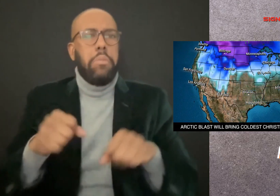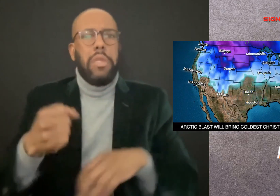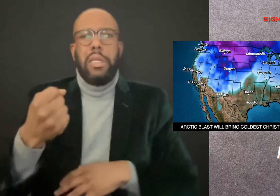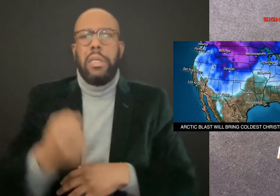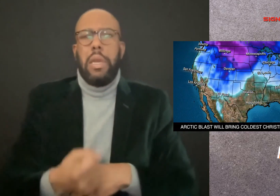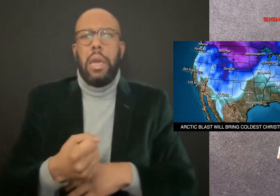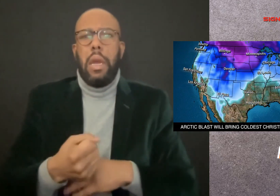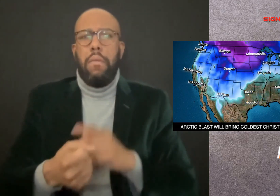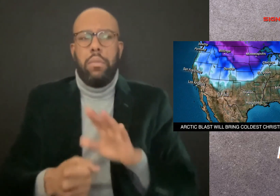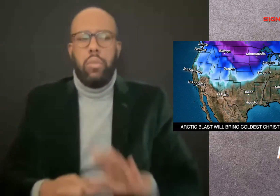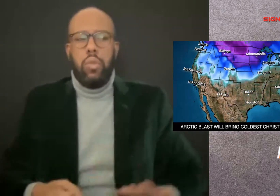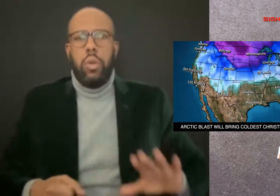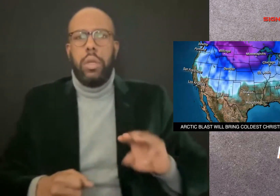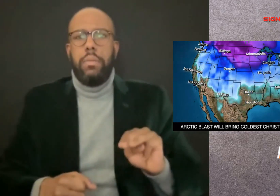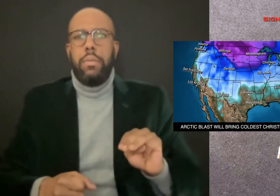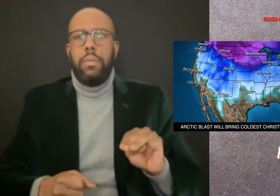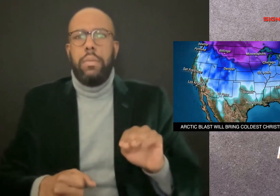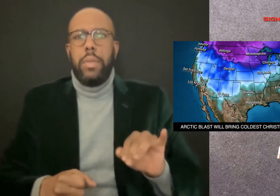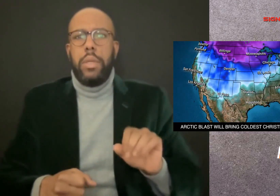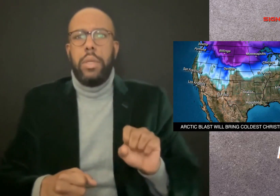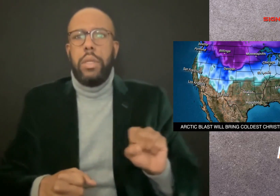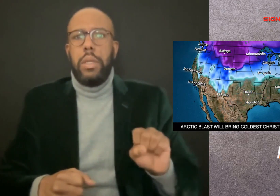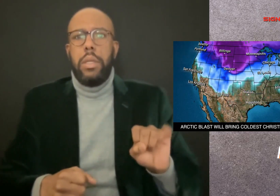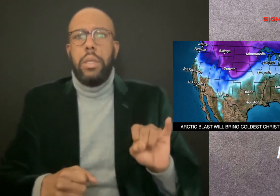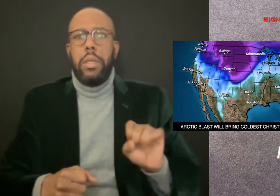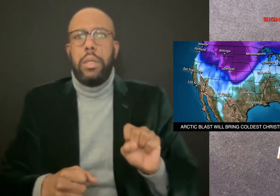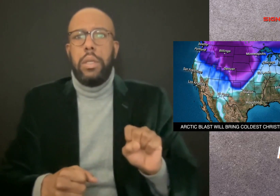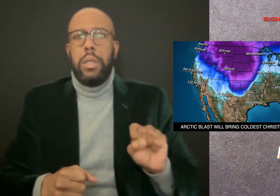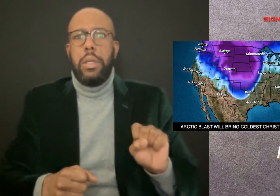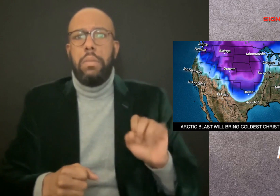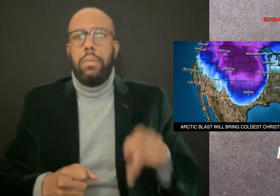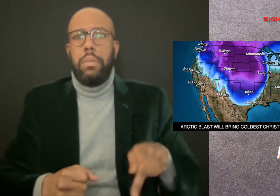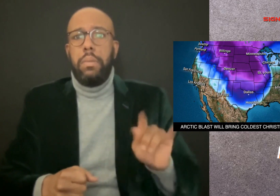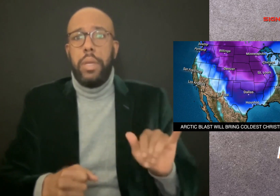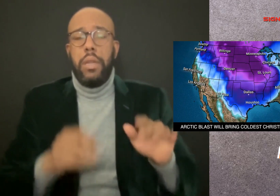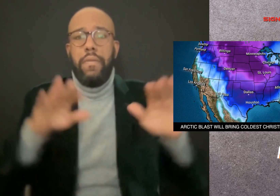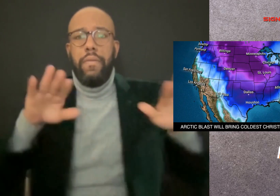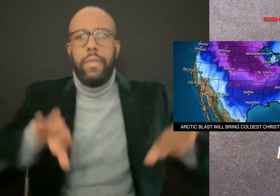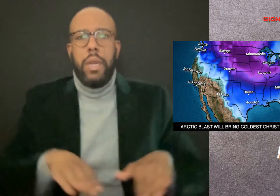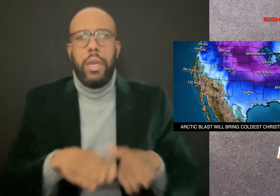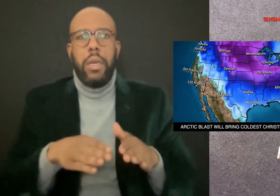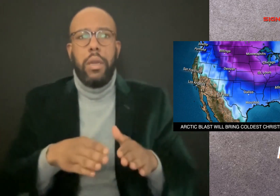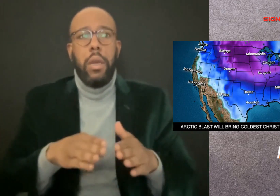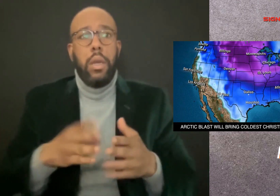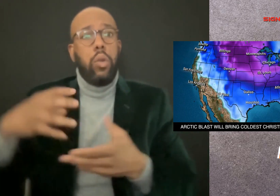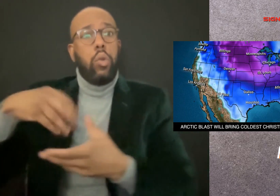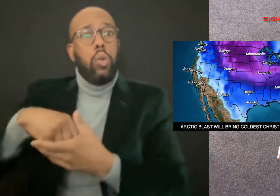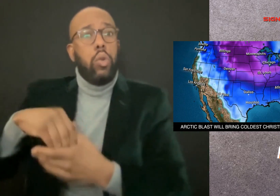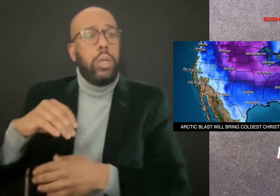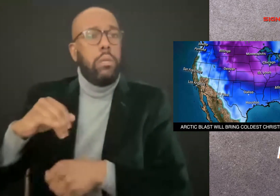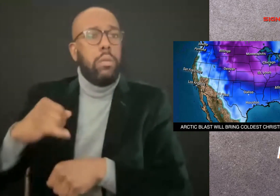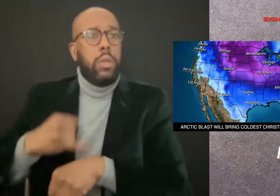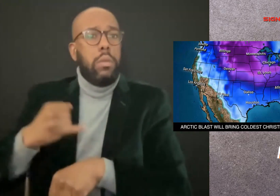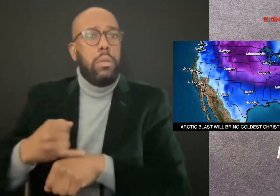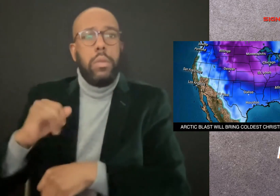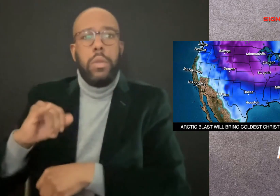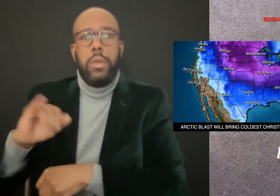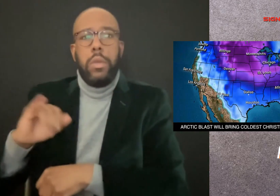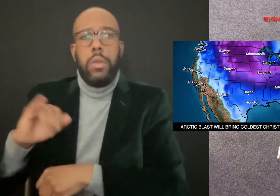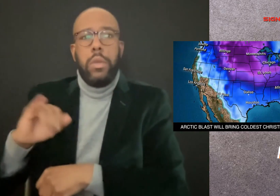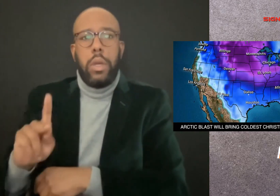predicted as far south as the lower Mississippi Valley and even Jackson Mississippi might